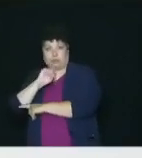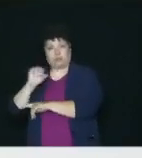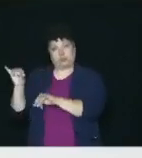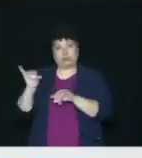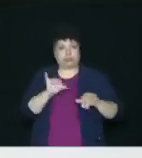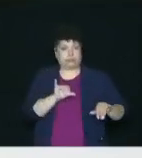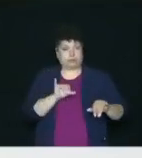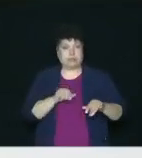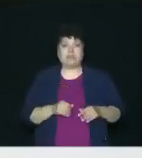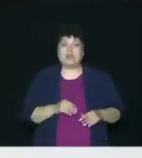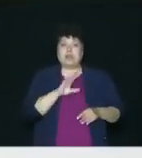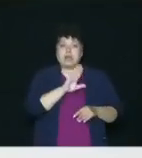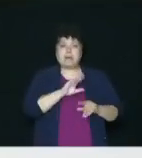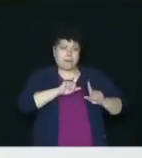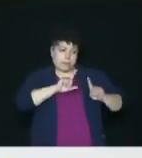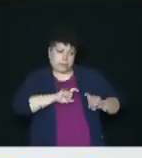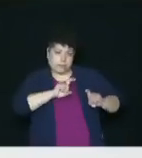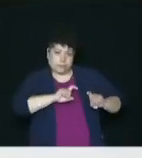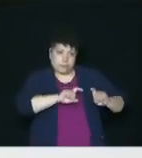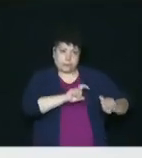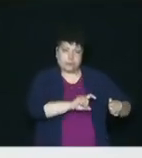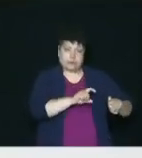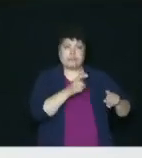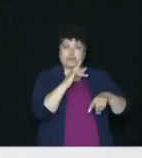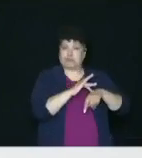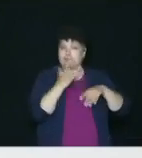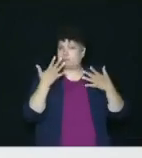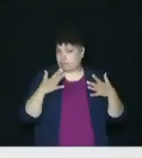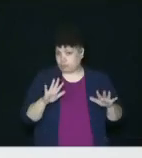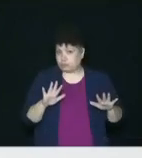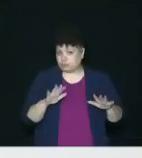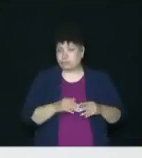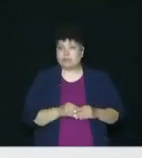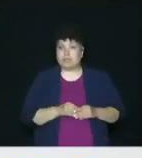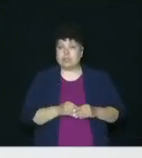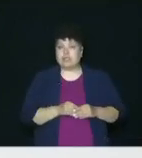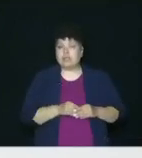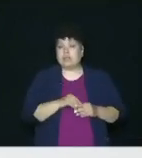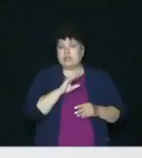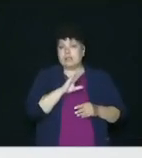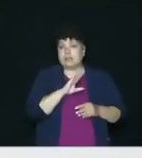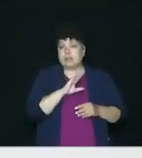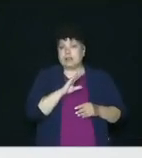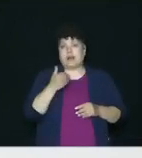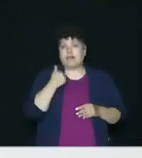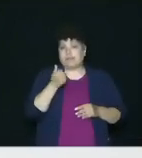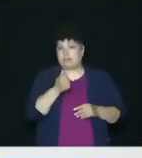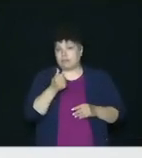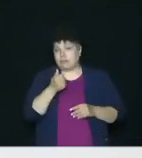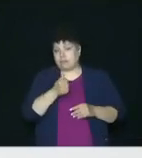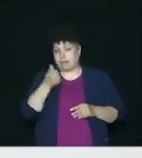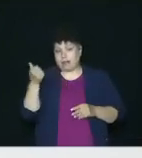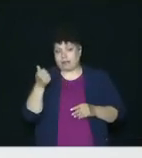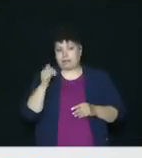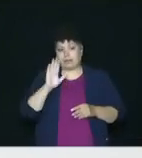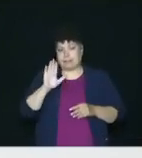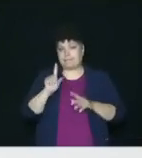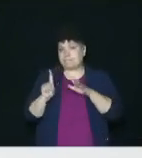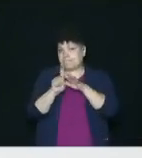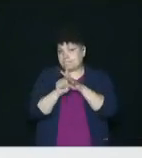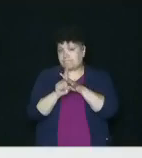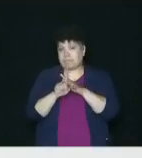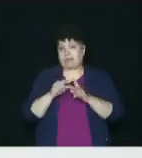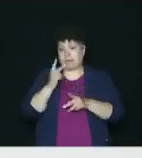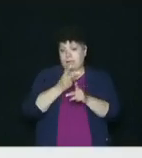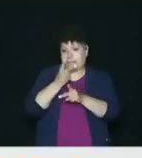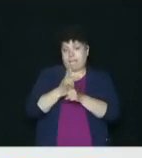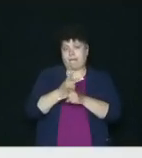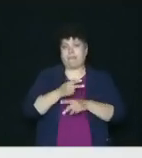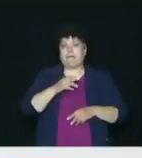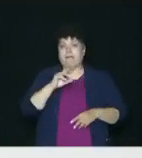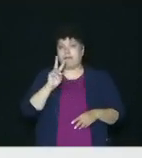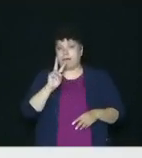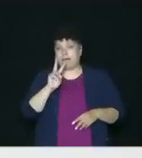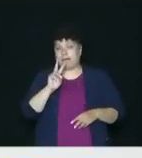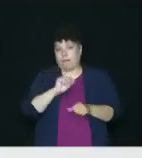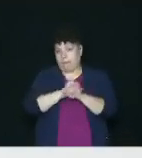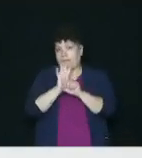OBSERVED IN PEOPLE 18 TO 25.